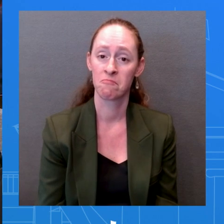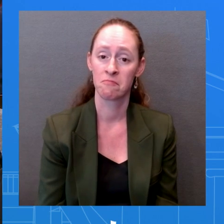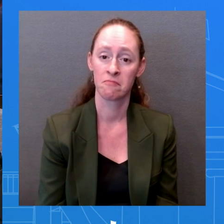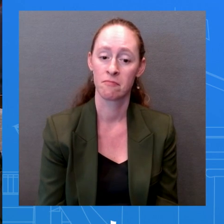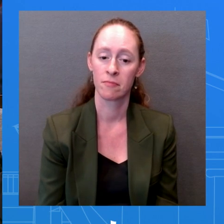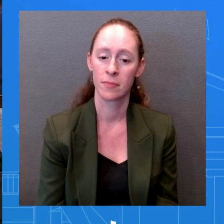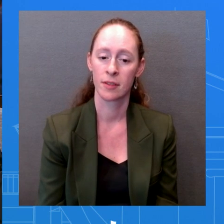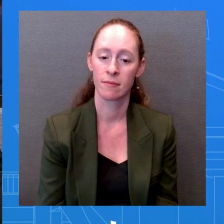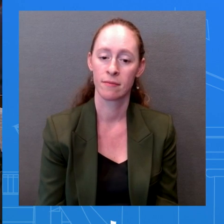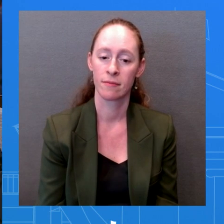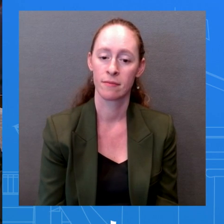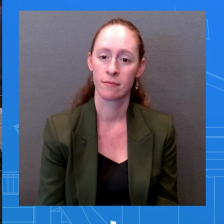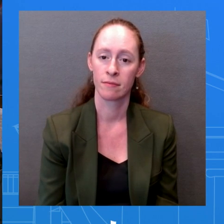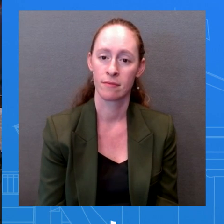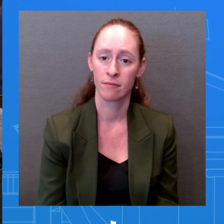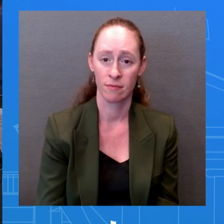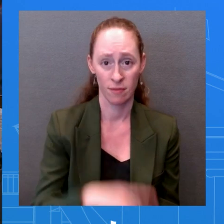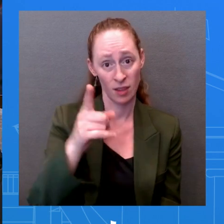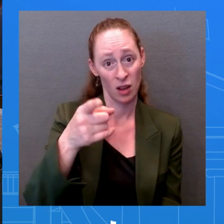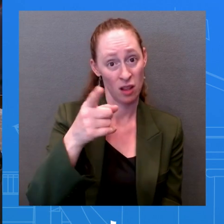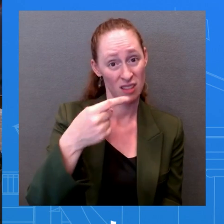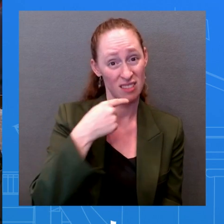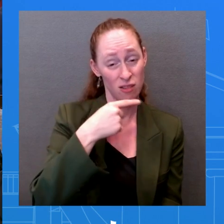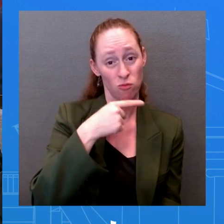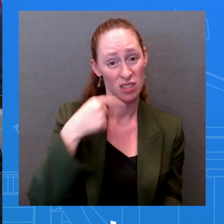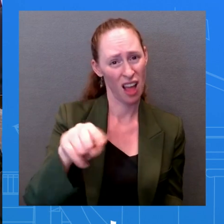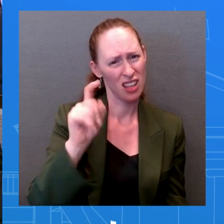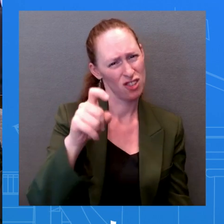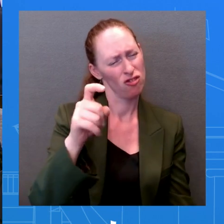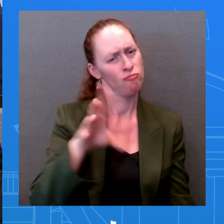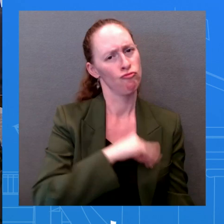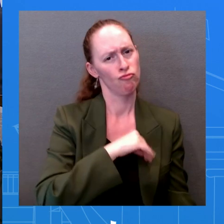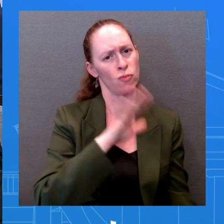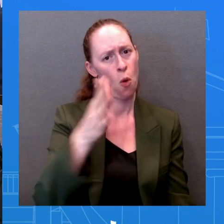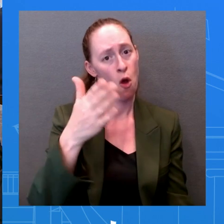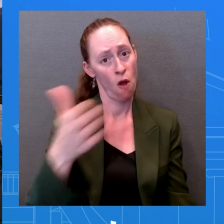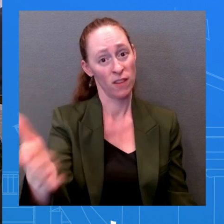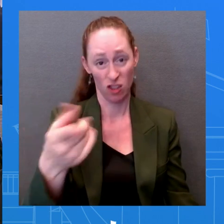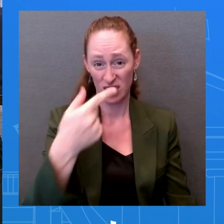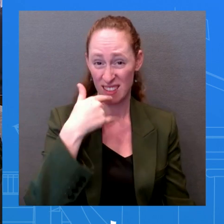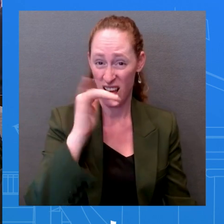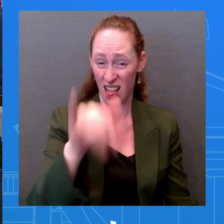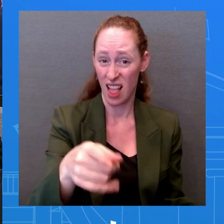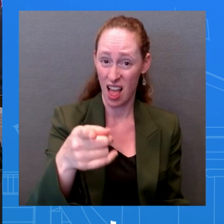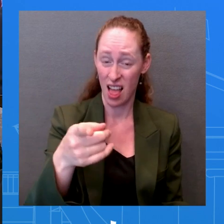that the administration had made for Griner and Paul Whelan, and you had said that the administration has followed up